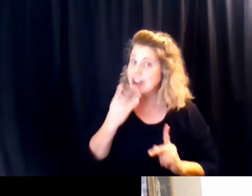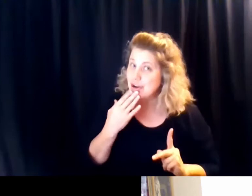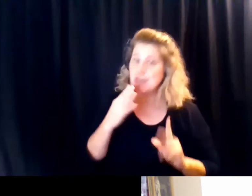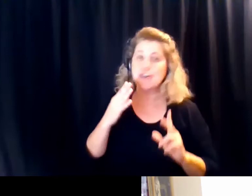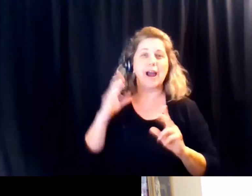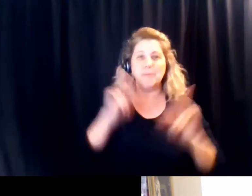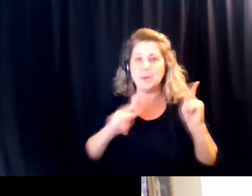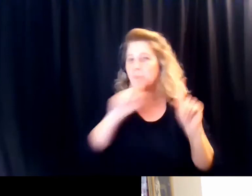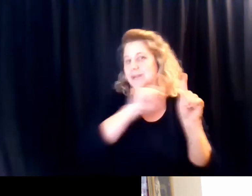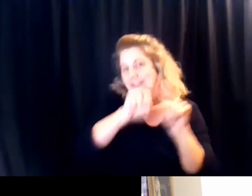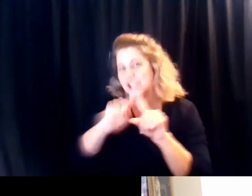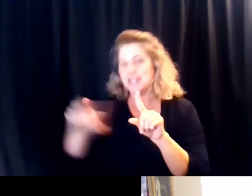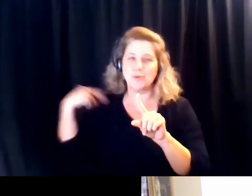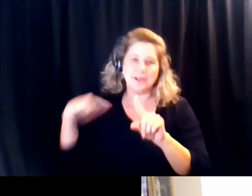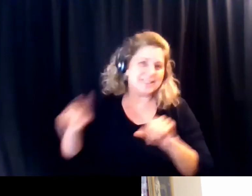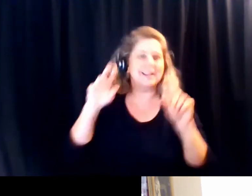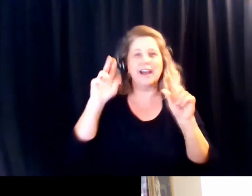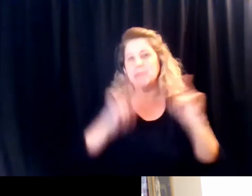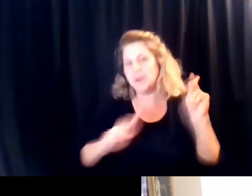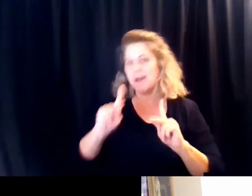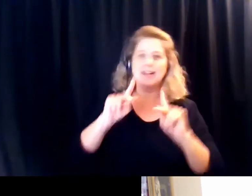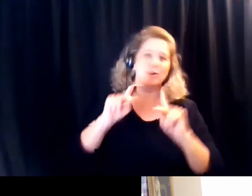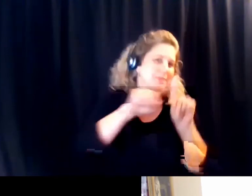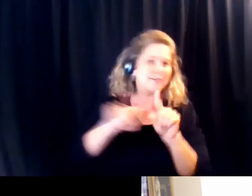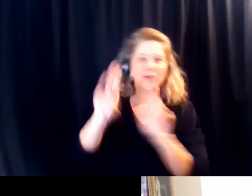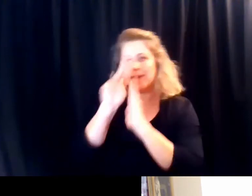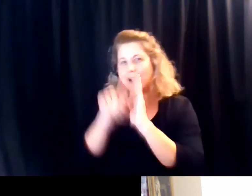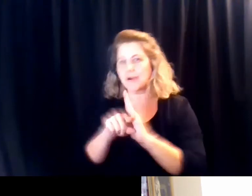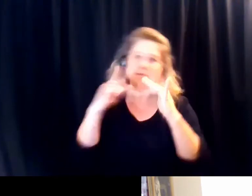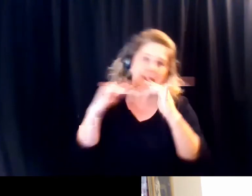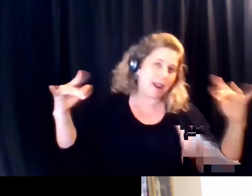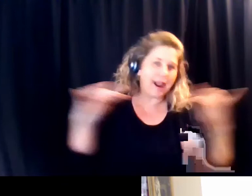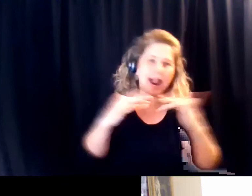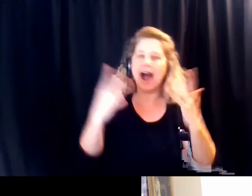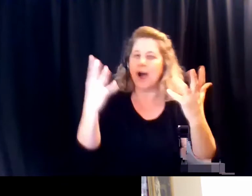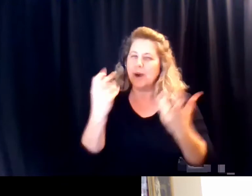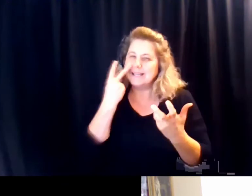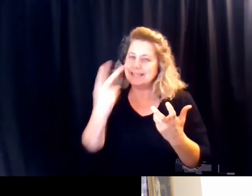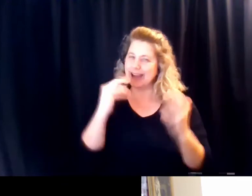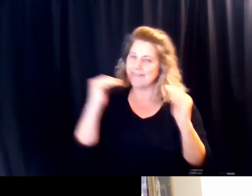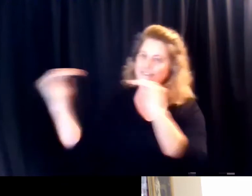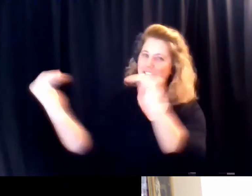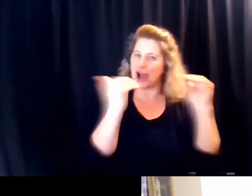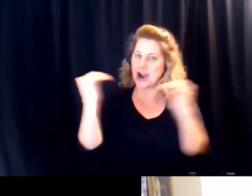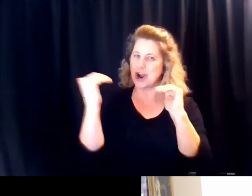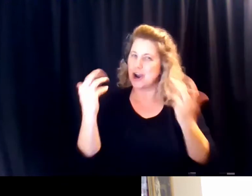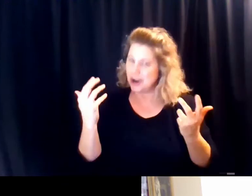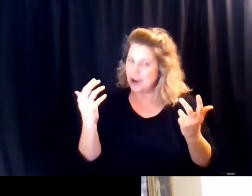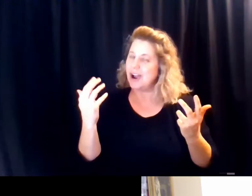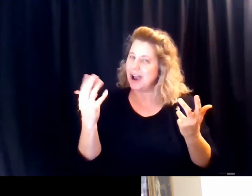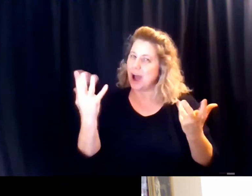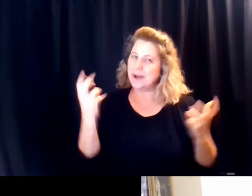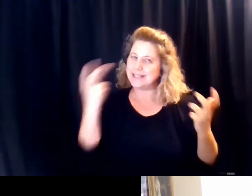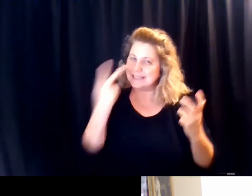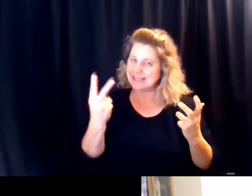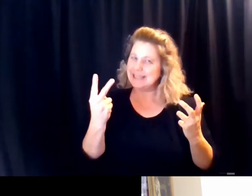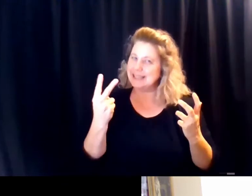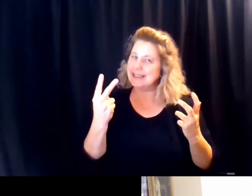Judith Heumann: OK, so the campus needs to look at it campus budget and there is no way that their campus budget.